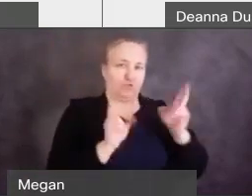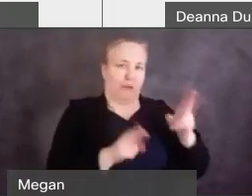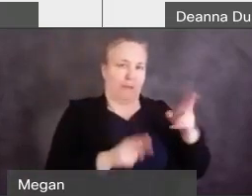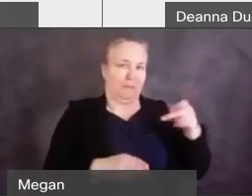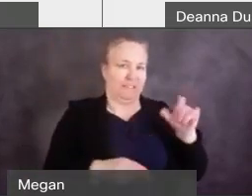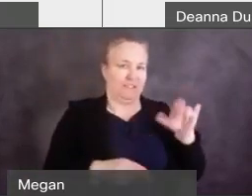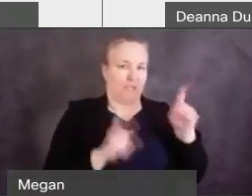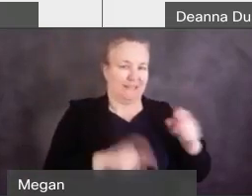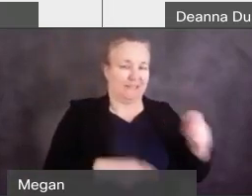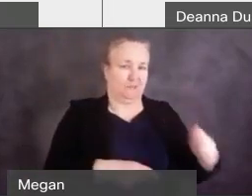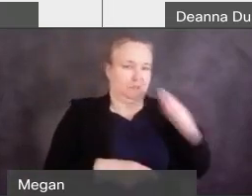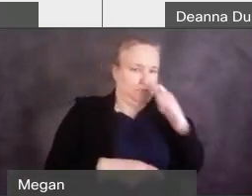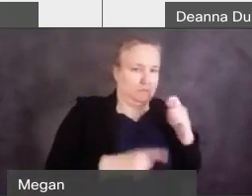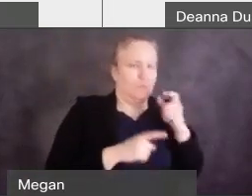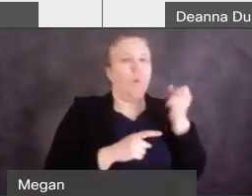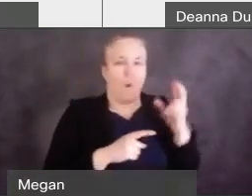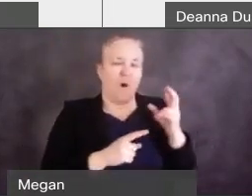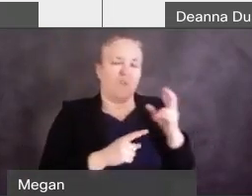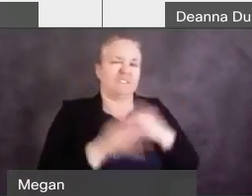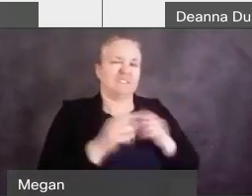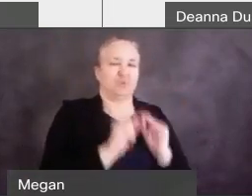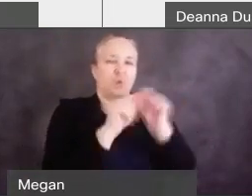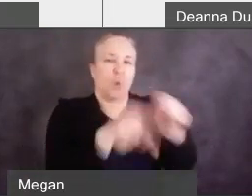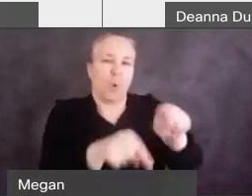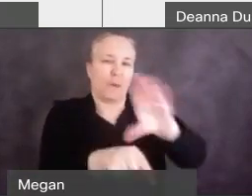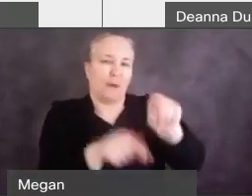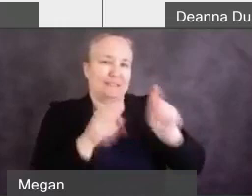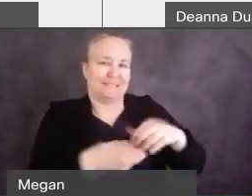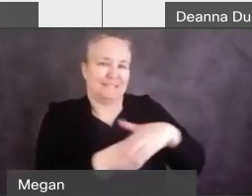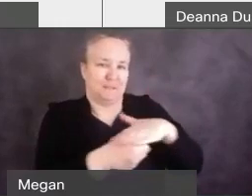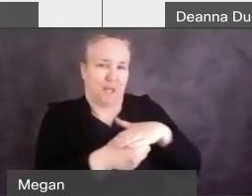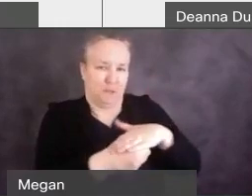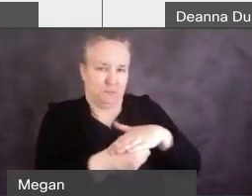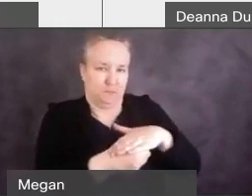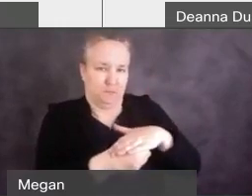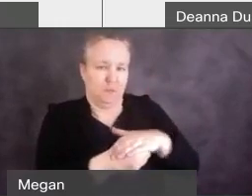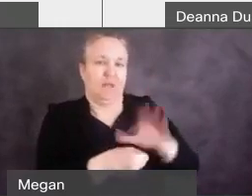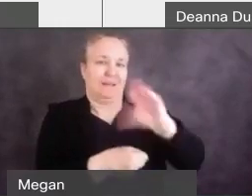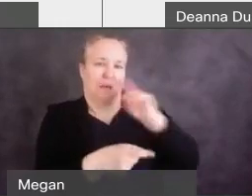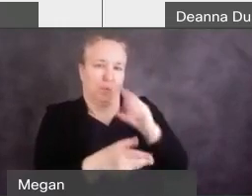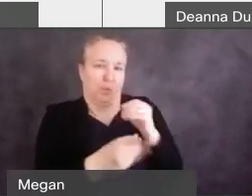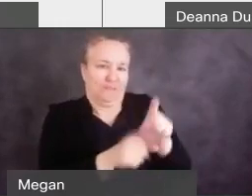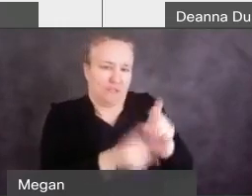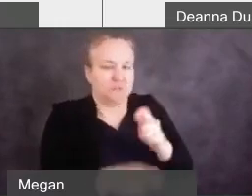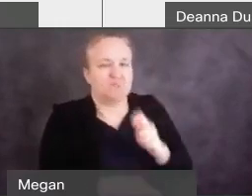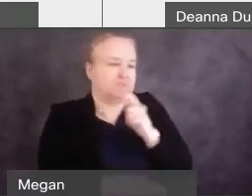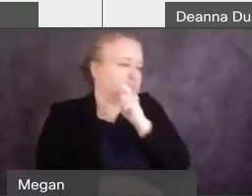one of our County testing locations and they get a County-administered test but we do confirm